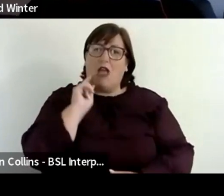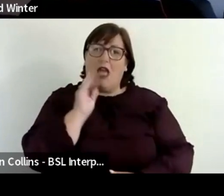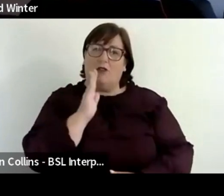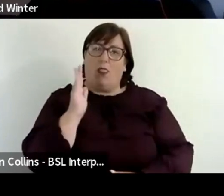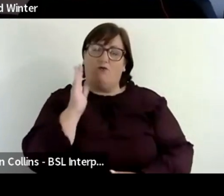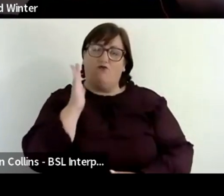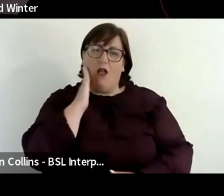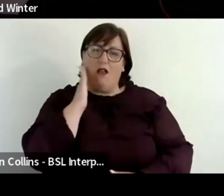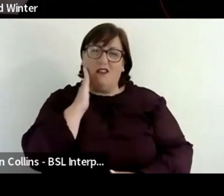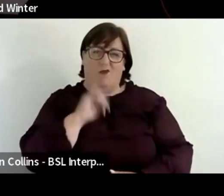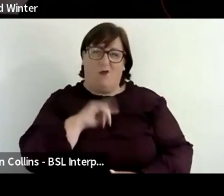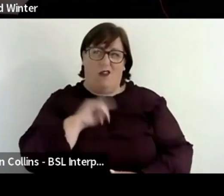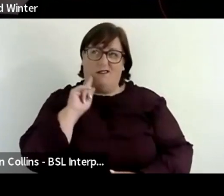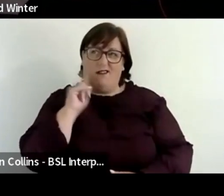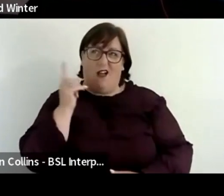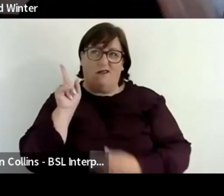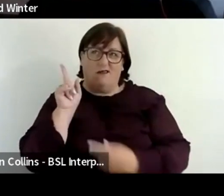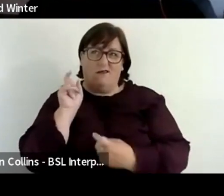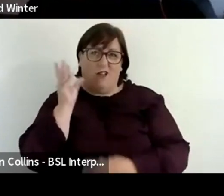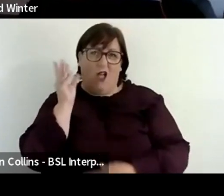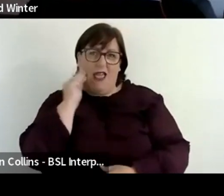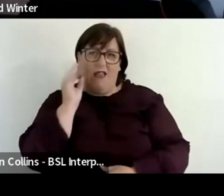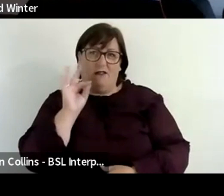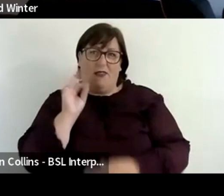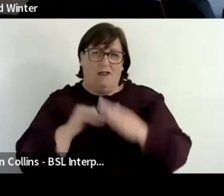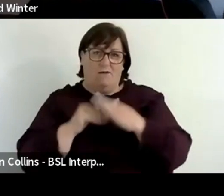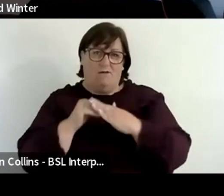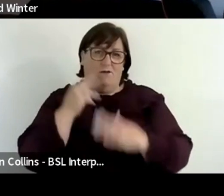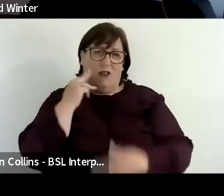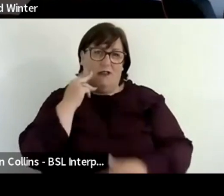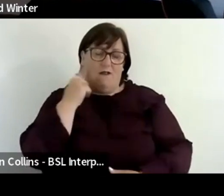I communicate with a mixture of lipreading, captioning,